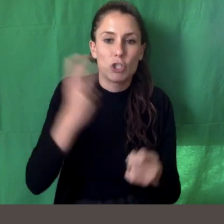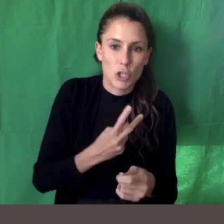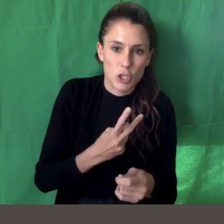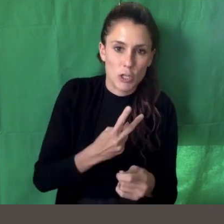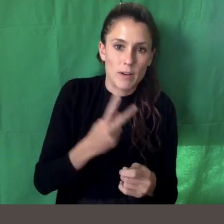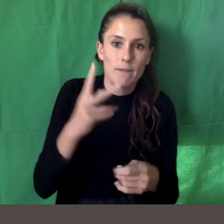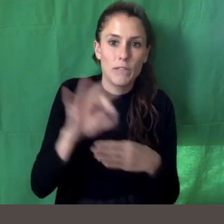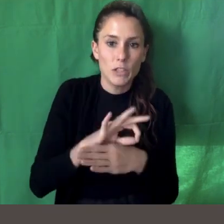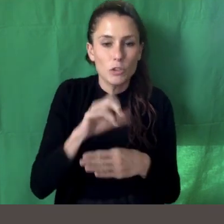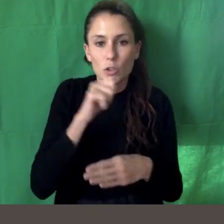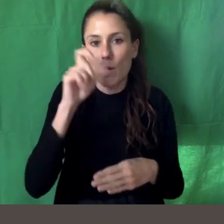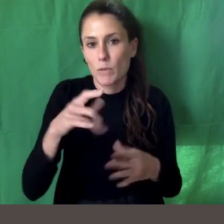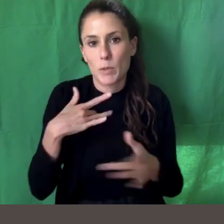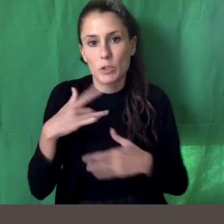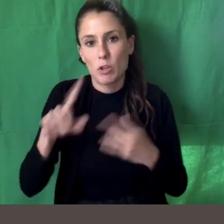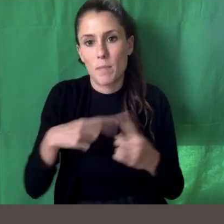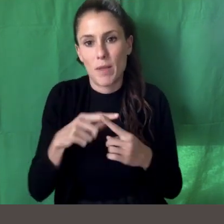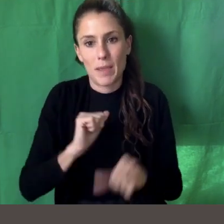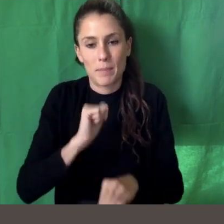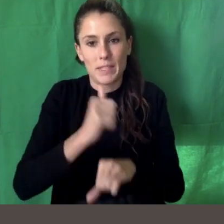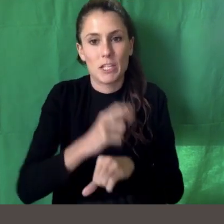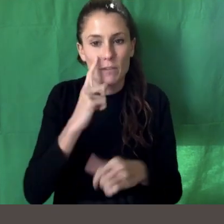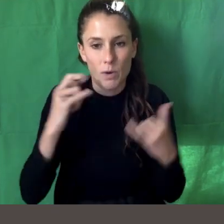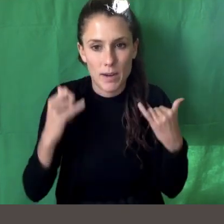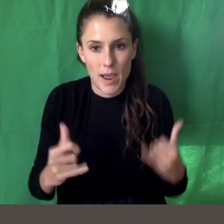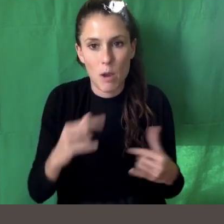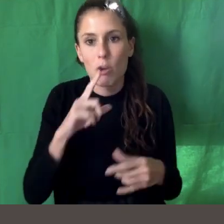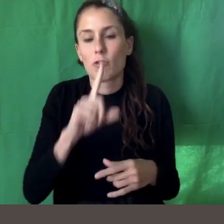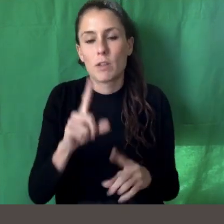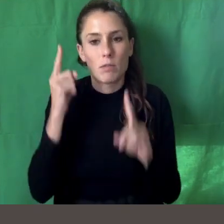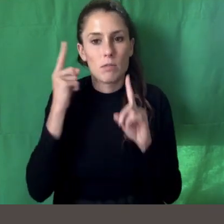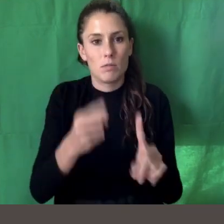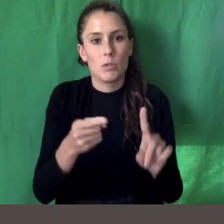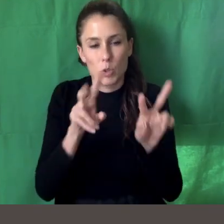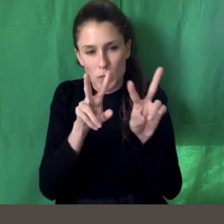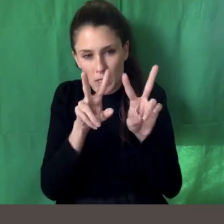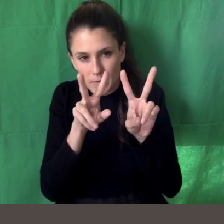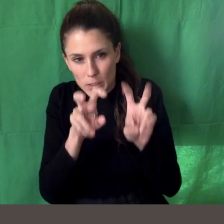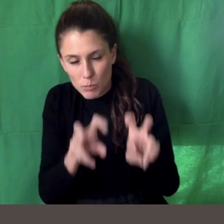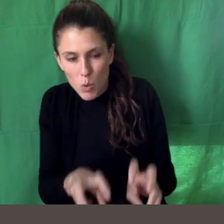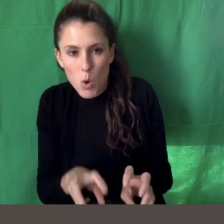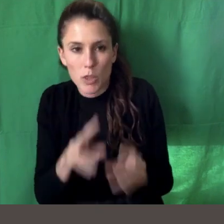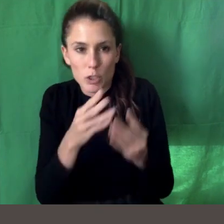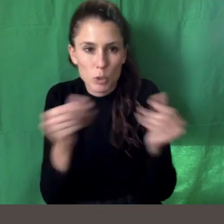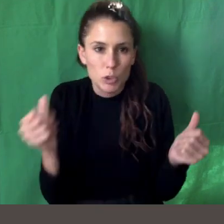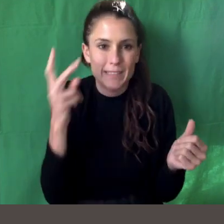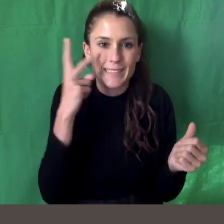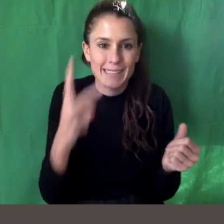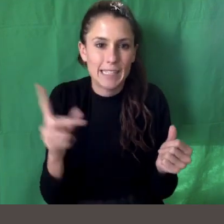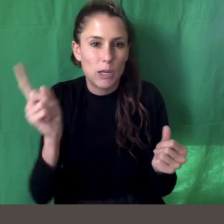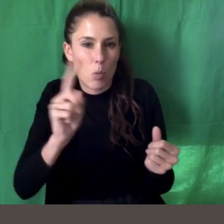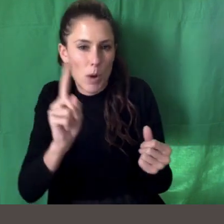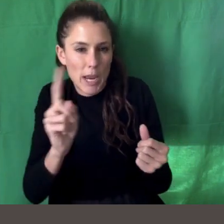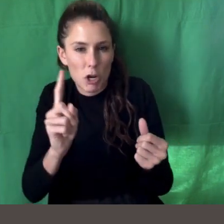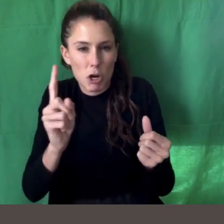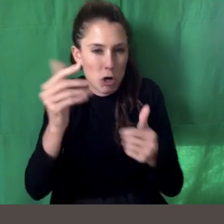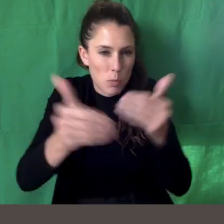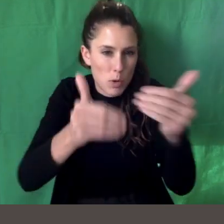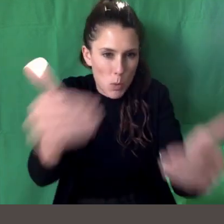you don't have to worry about the implementation for now though it's just about exploring the solution and seeing where we end up